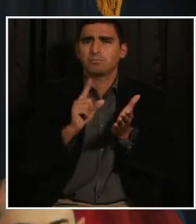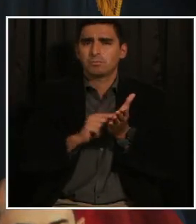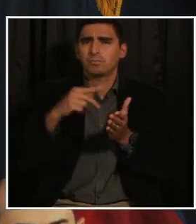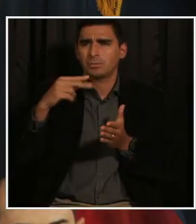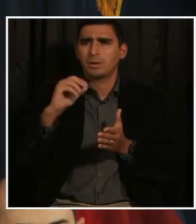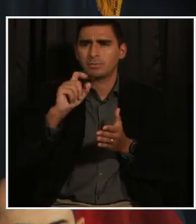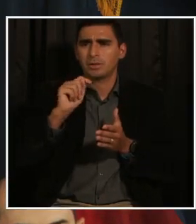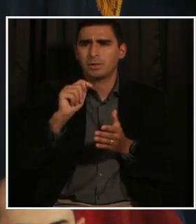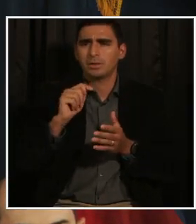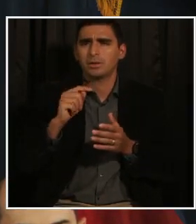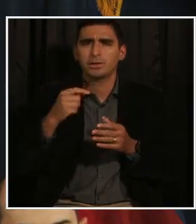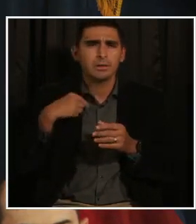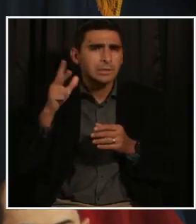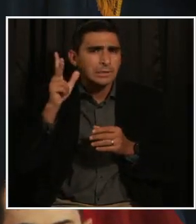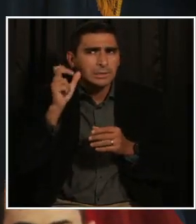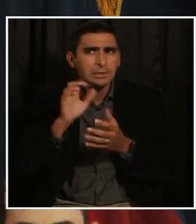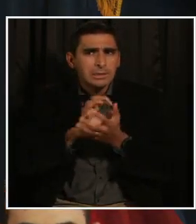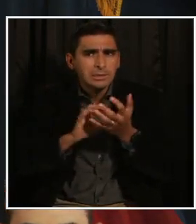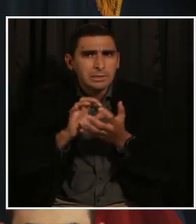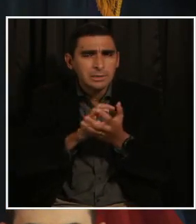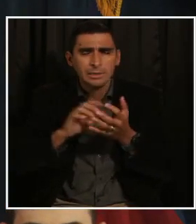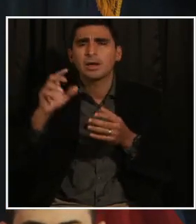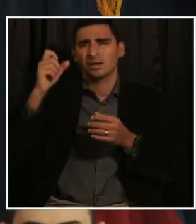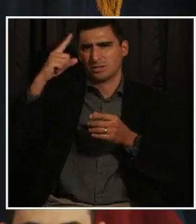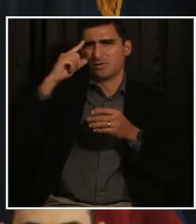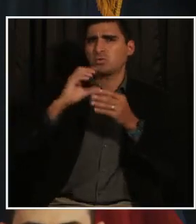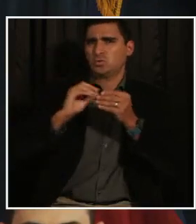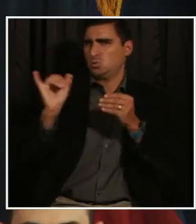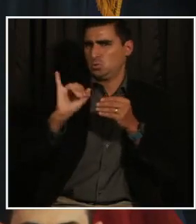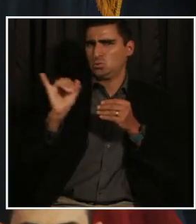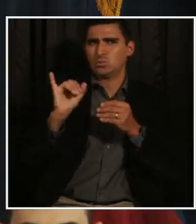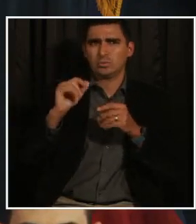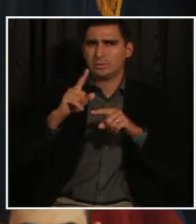for dr pearl i'm having a little trouble hearing you could you speak a little closer to the mic